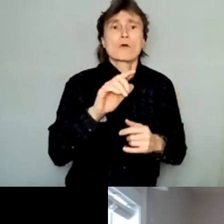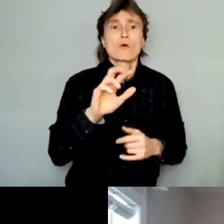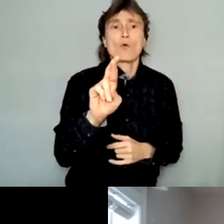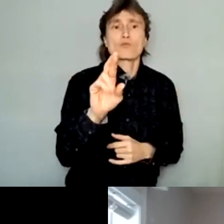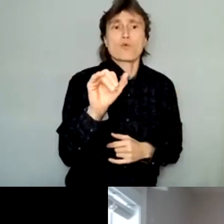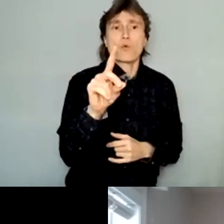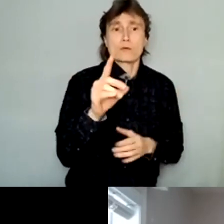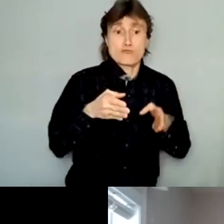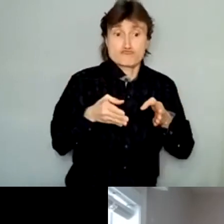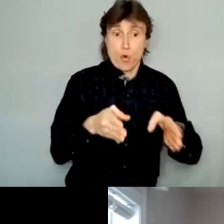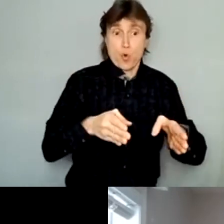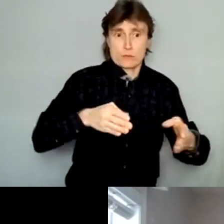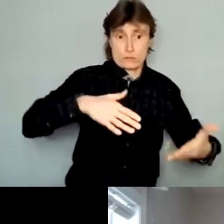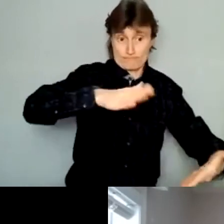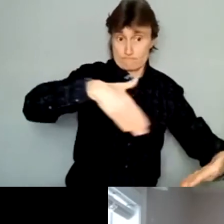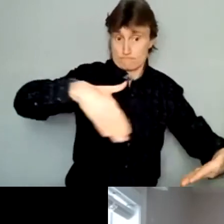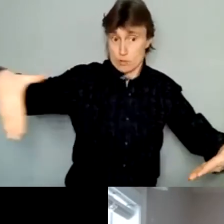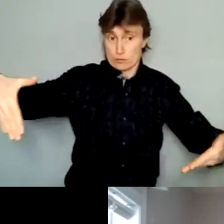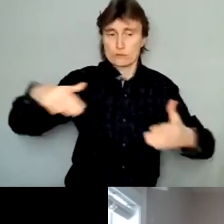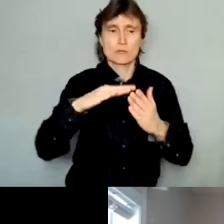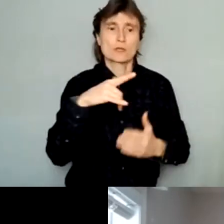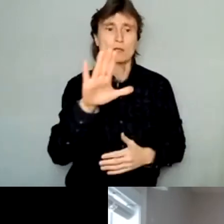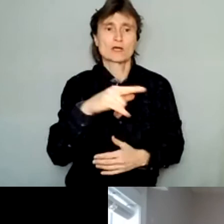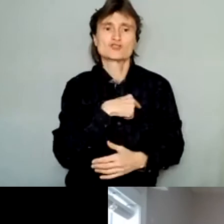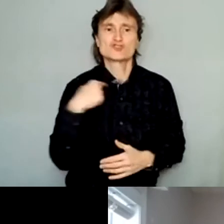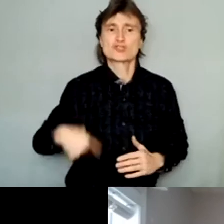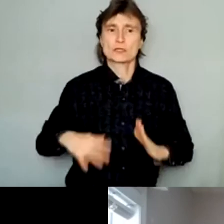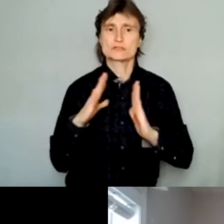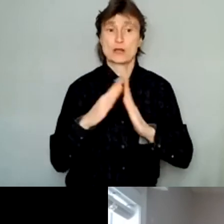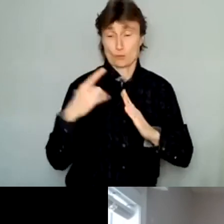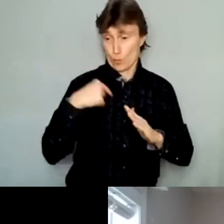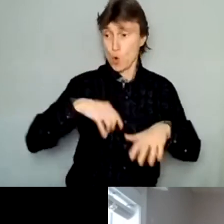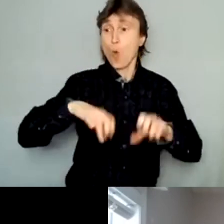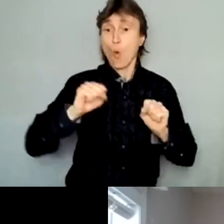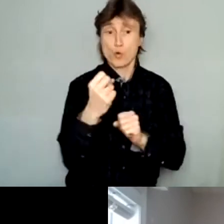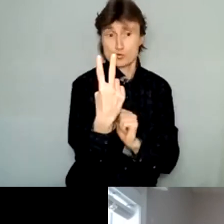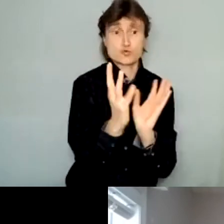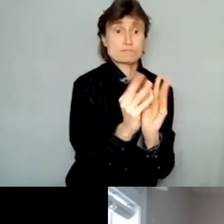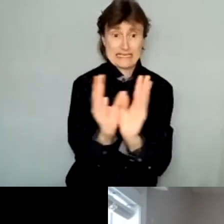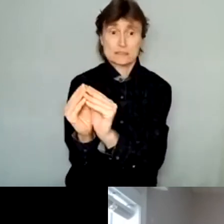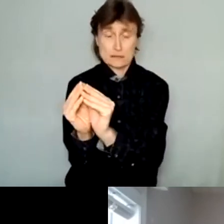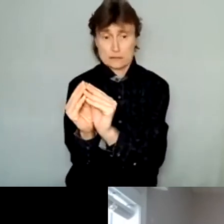And you may have participated in one of the two online sessions that we held on January